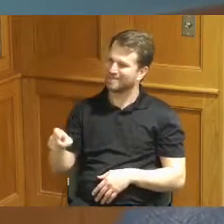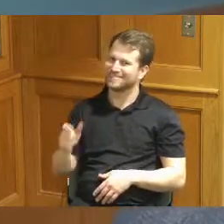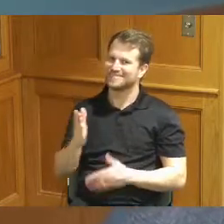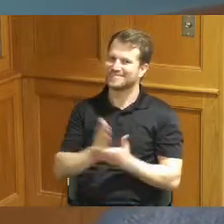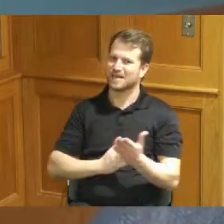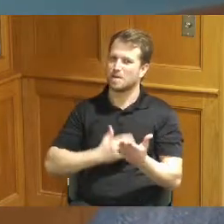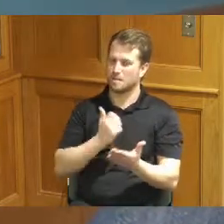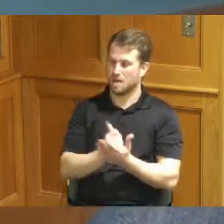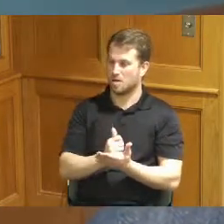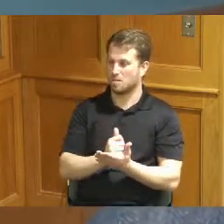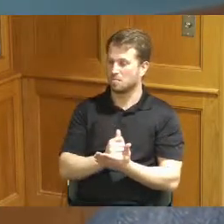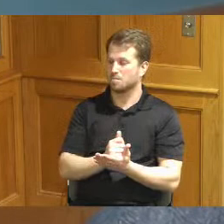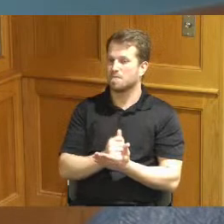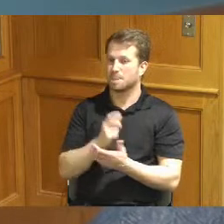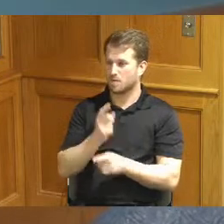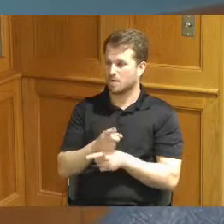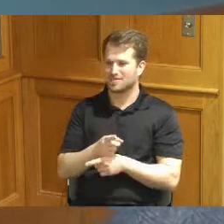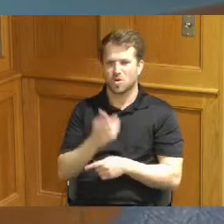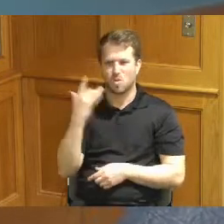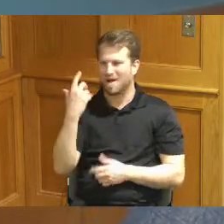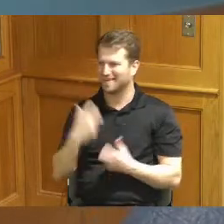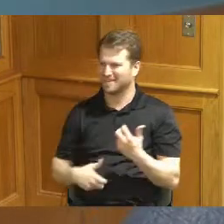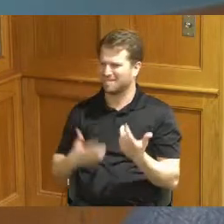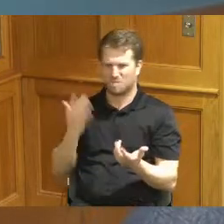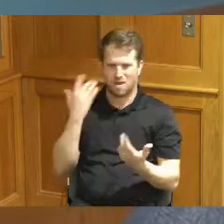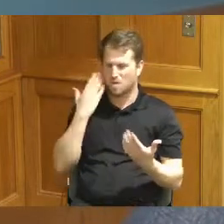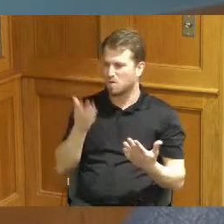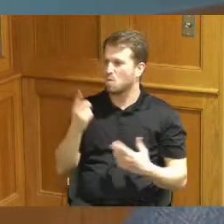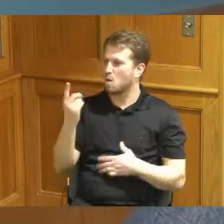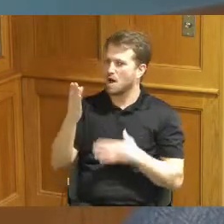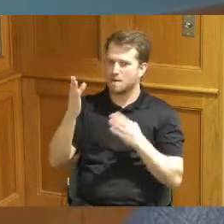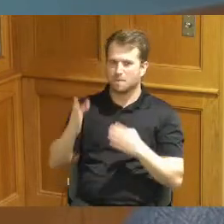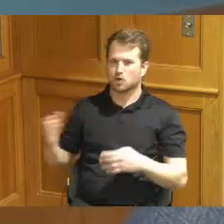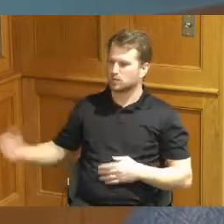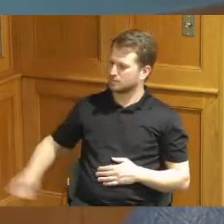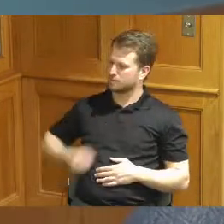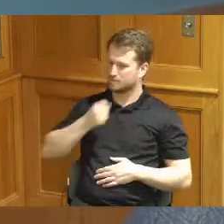and I don't know why it's so difficult I bring up one person to stand here with a shirt out of